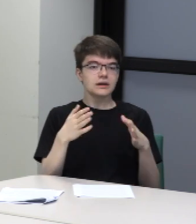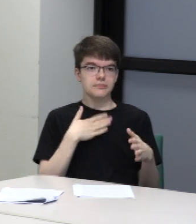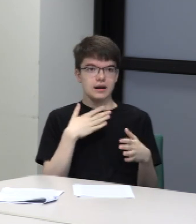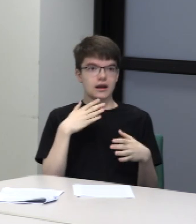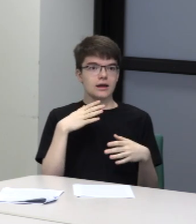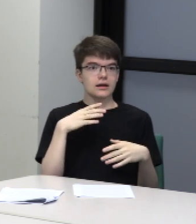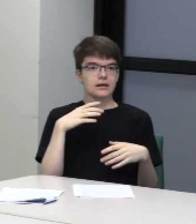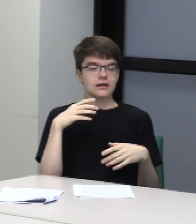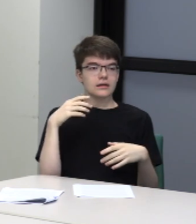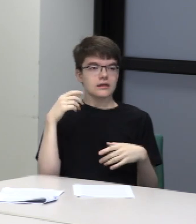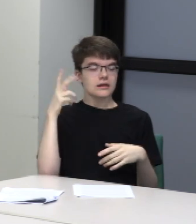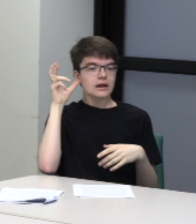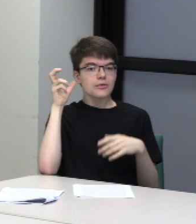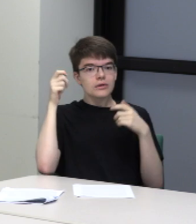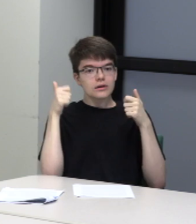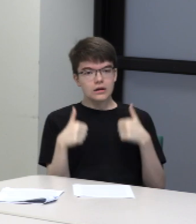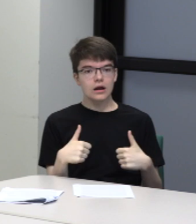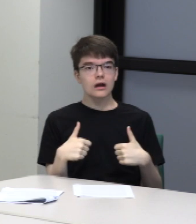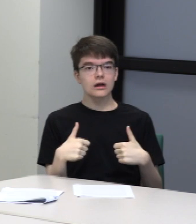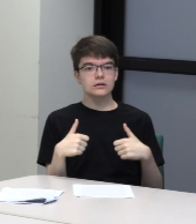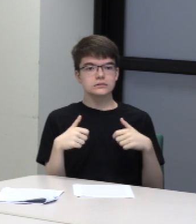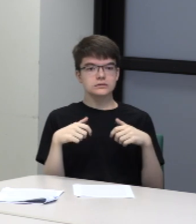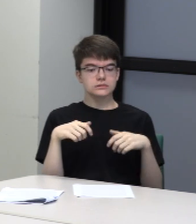I feel like I'd be able to explain my hearing loss